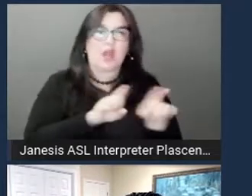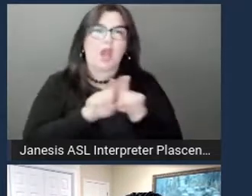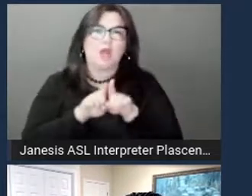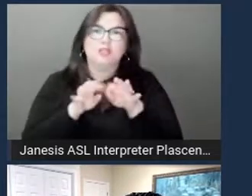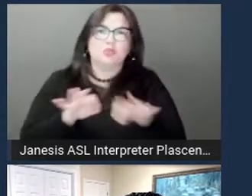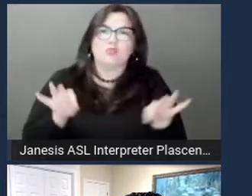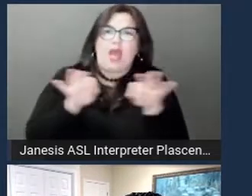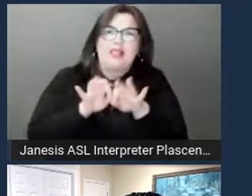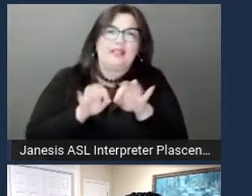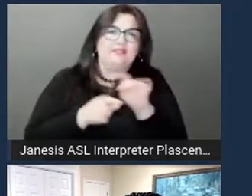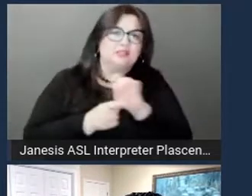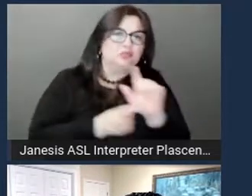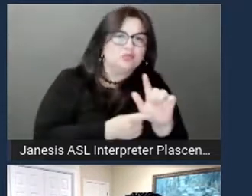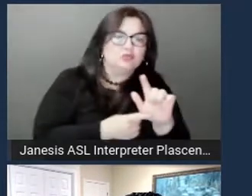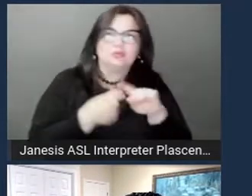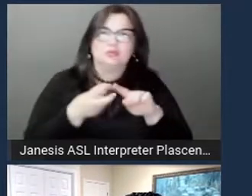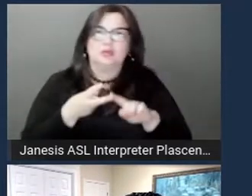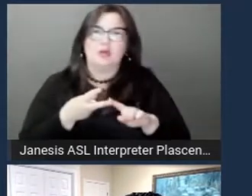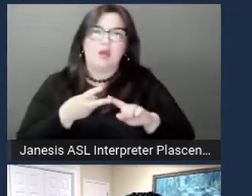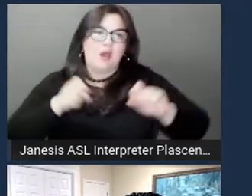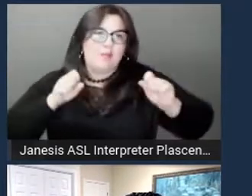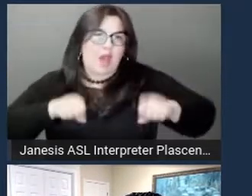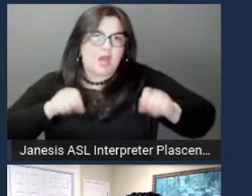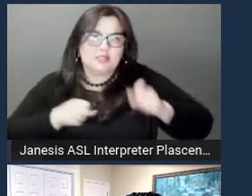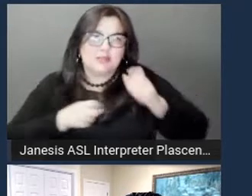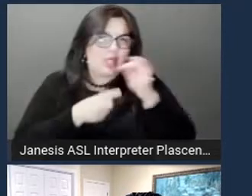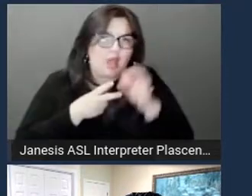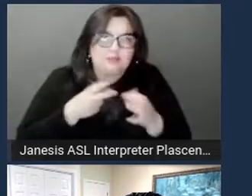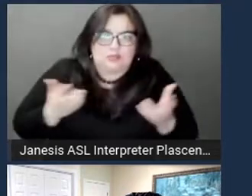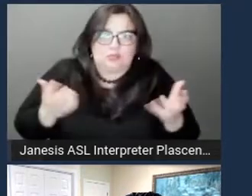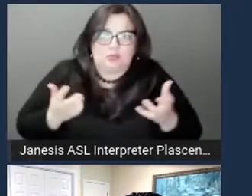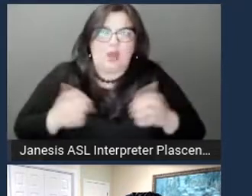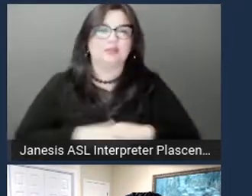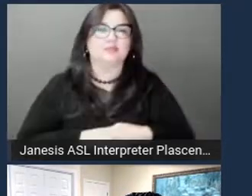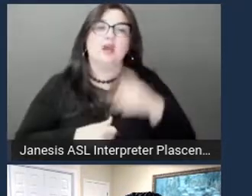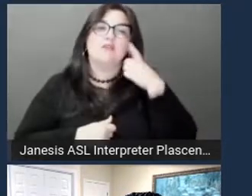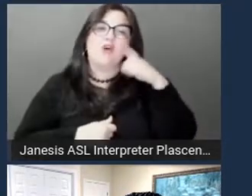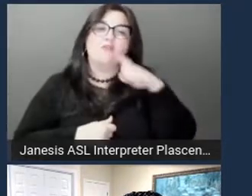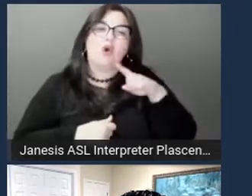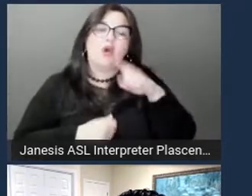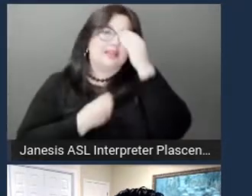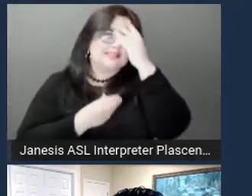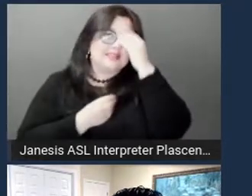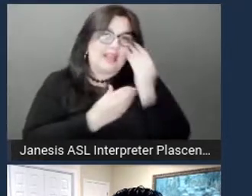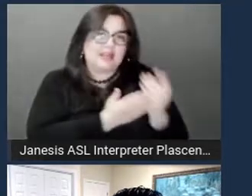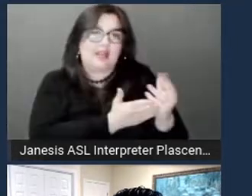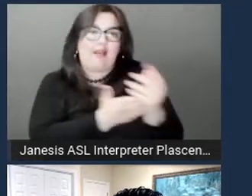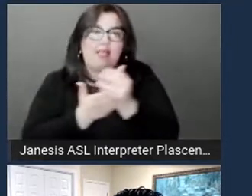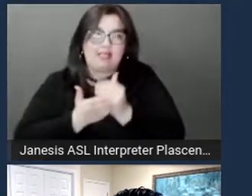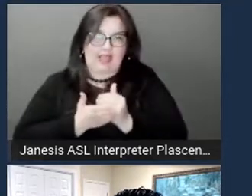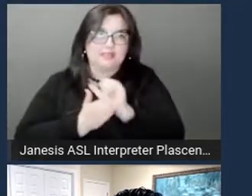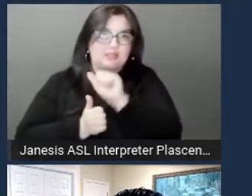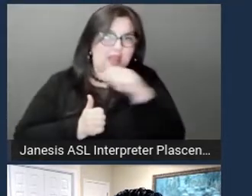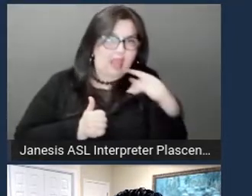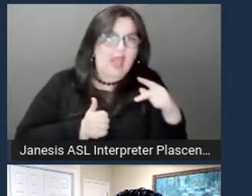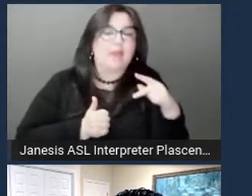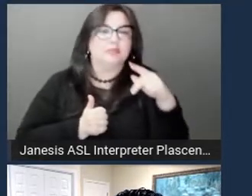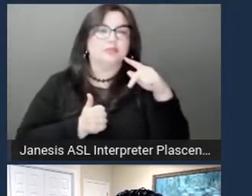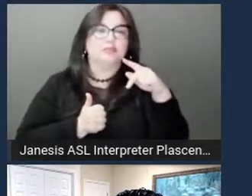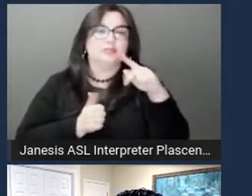and what are the viable options? So, for the data collection, Application Discovery Service is a prerequisite.